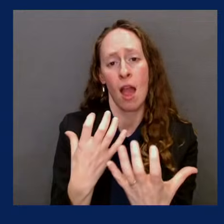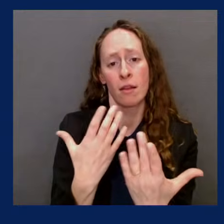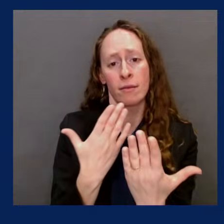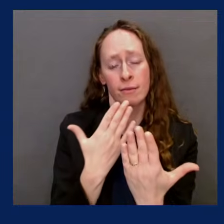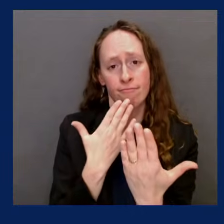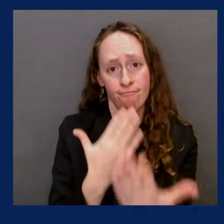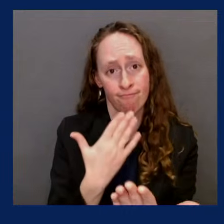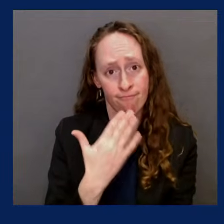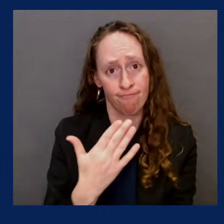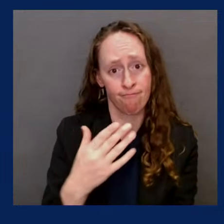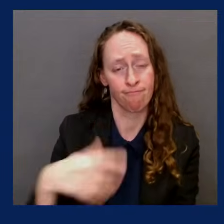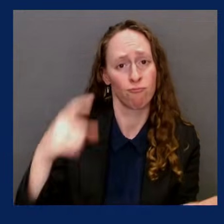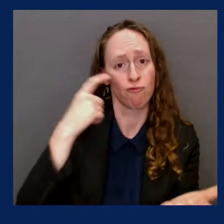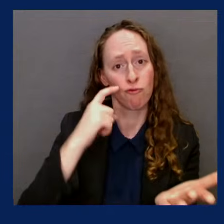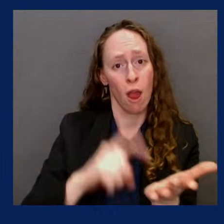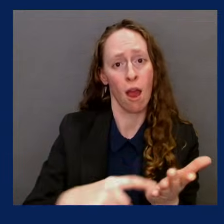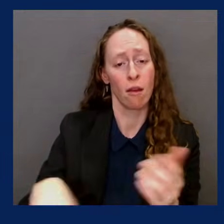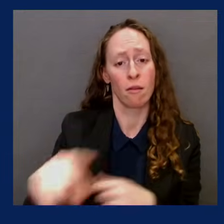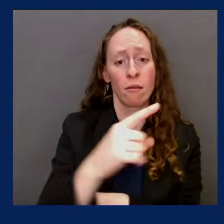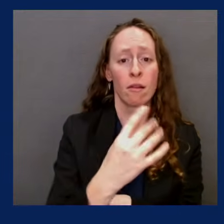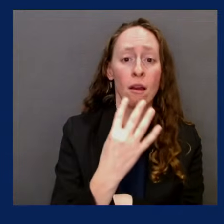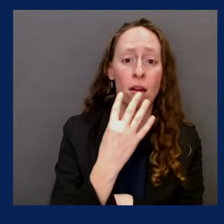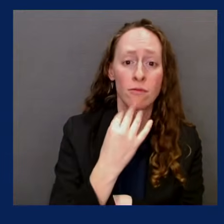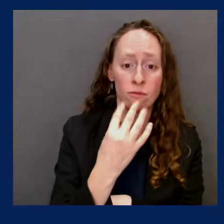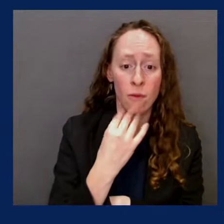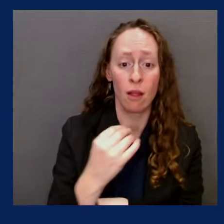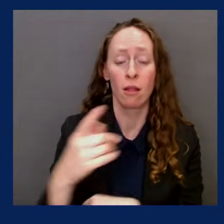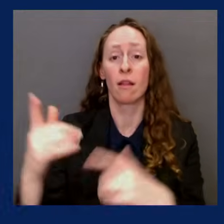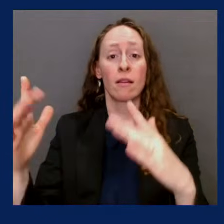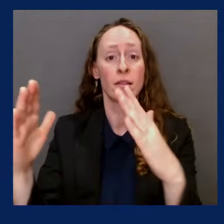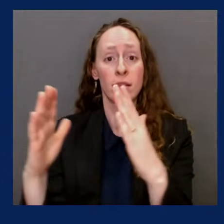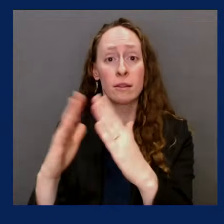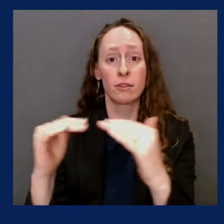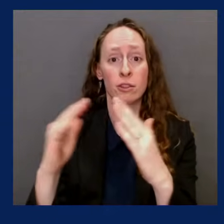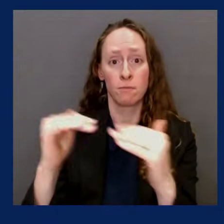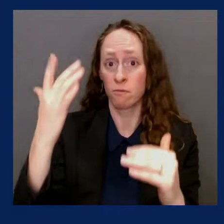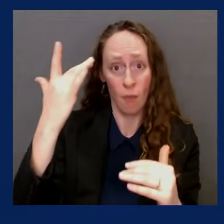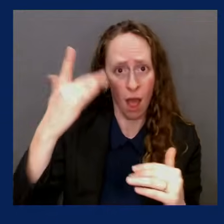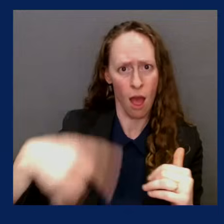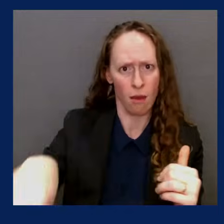to make sure that food, water, and medical supplies are getting through to innocent people in Gaza.